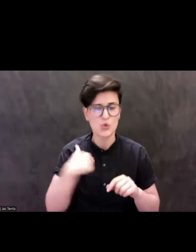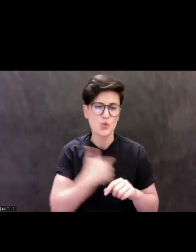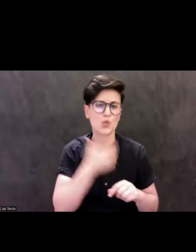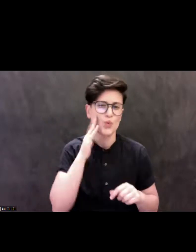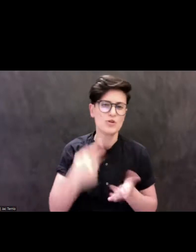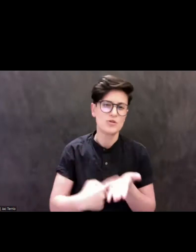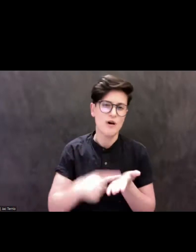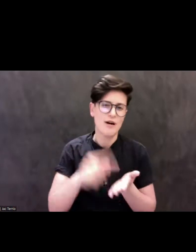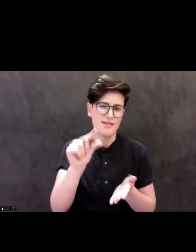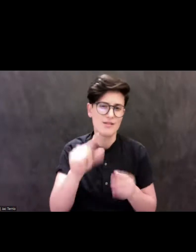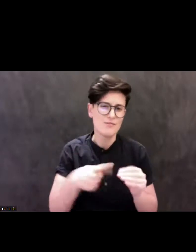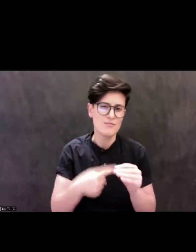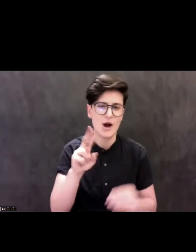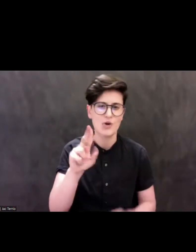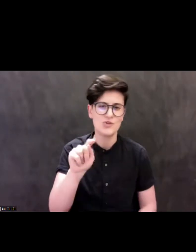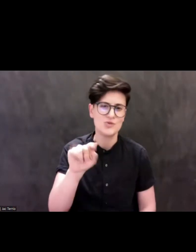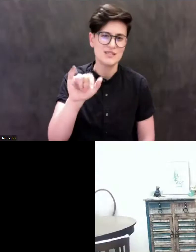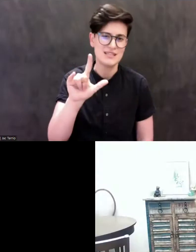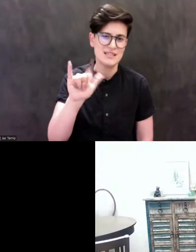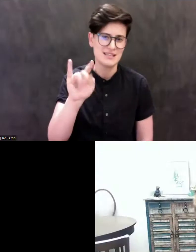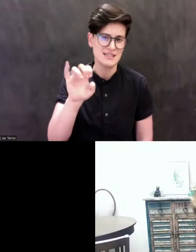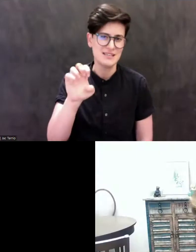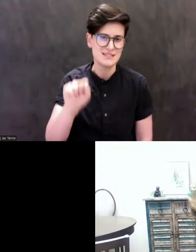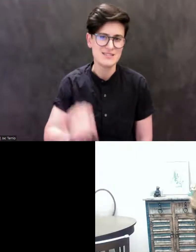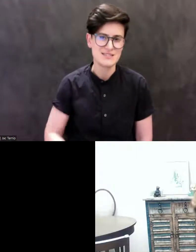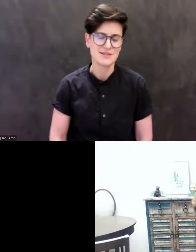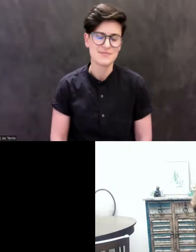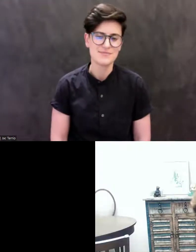utilities. Hi, Bonnie. ________________________________________ Good afternoon.